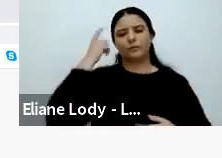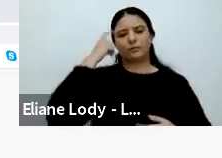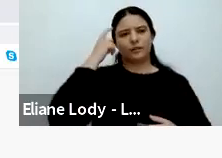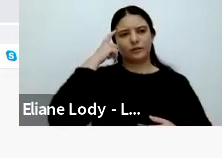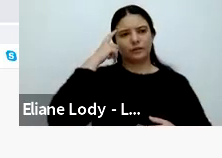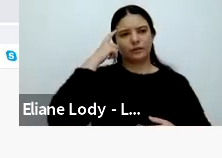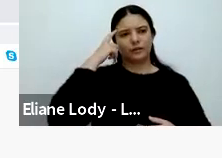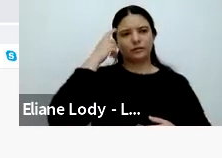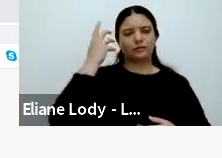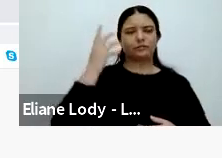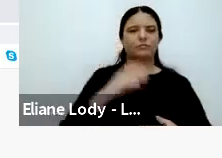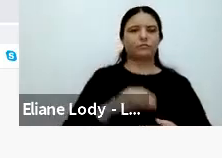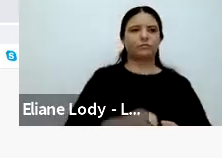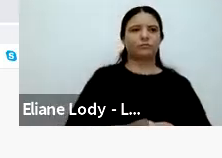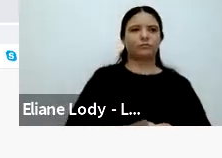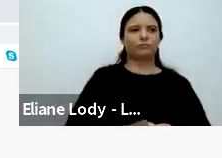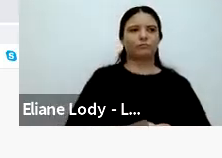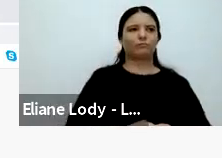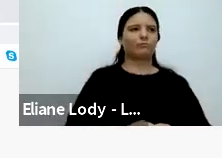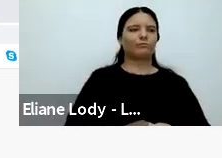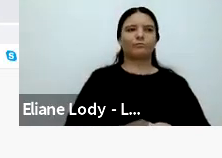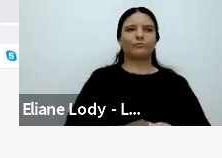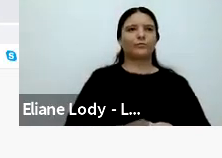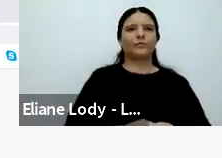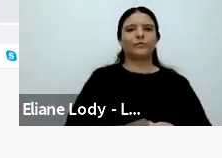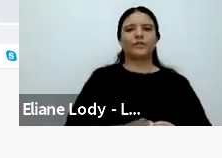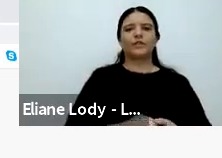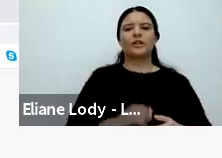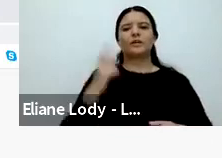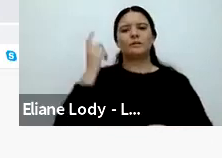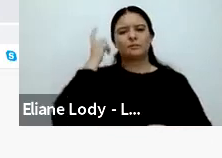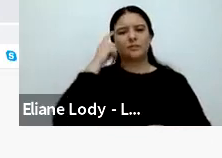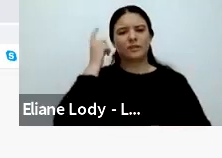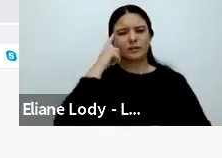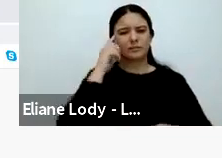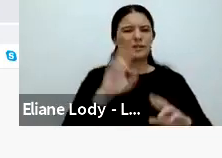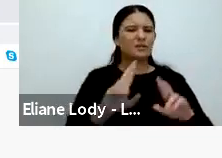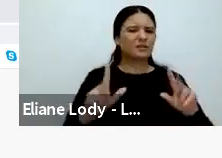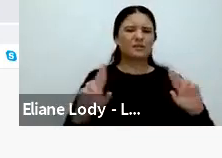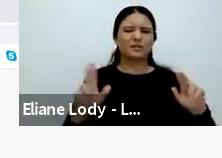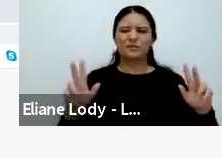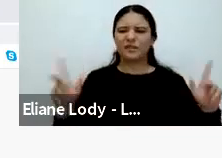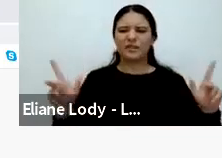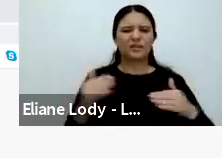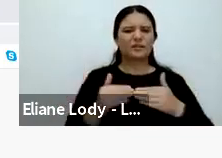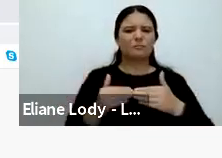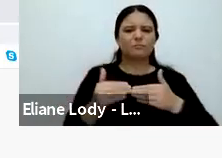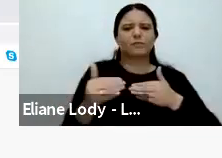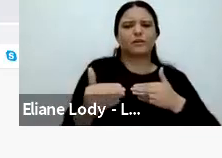m the the the history that we're m the the the history that were arguing from, it's all very, very different. And so, Don And so, Donald Trump Jr